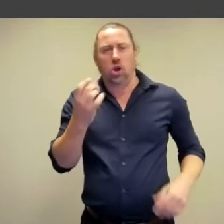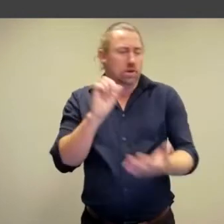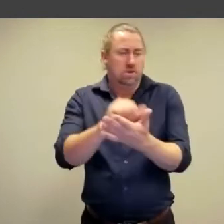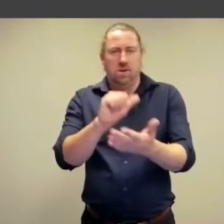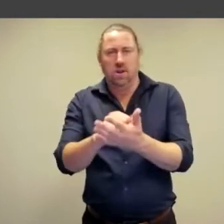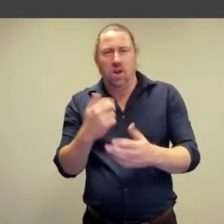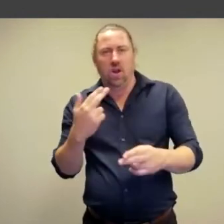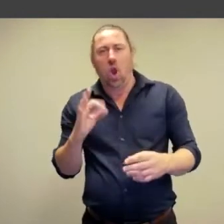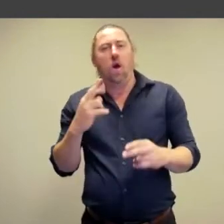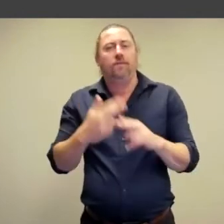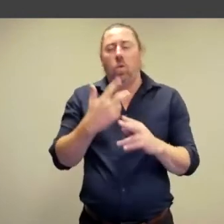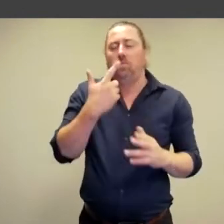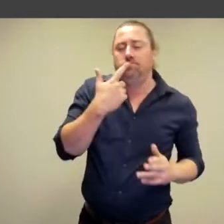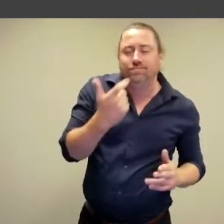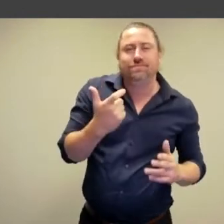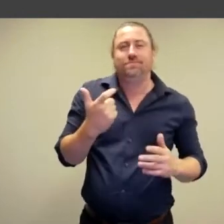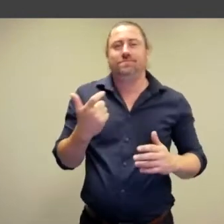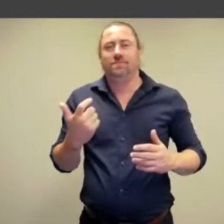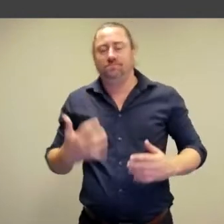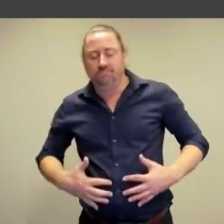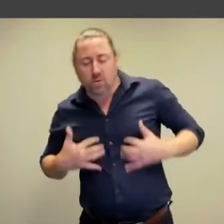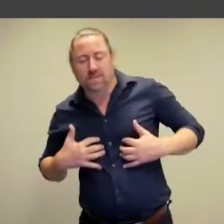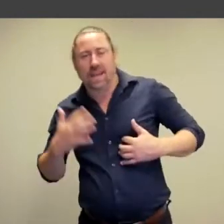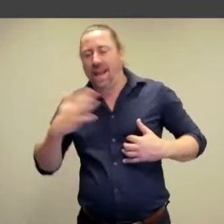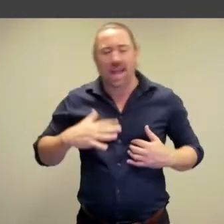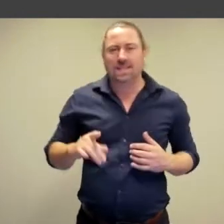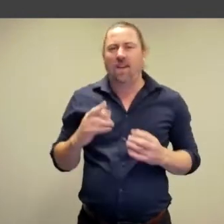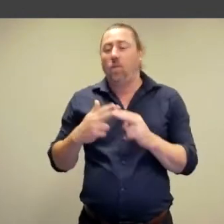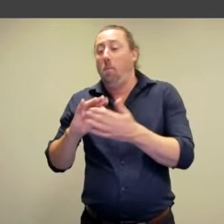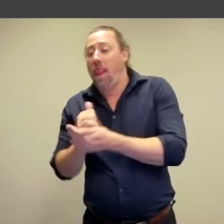or even pleasure but for the images and